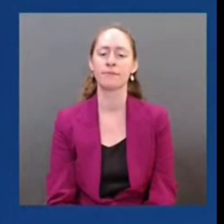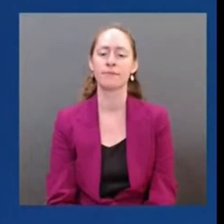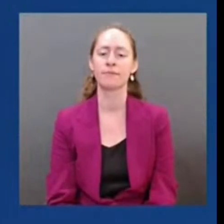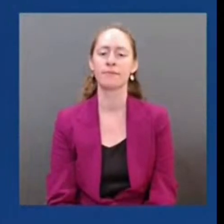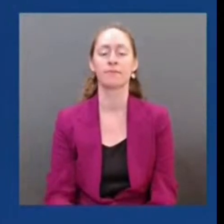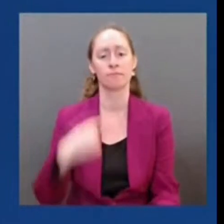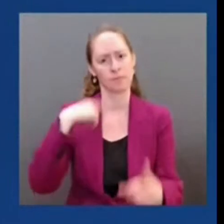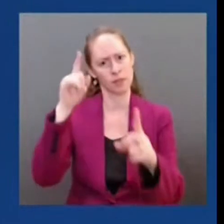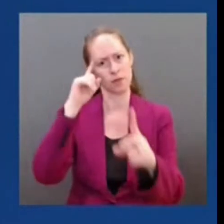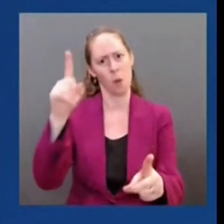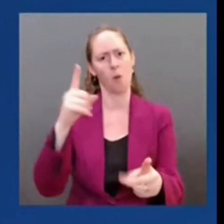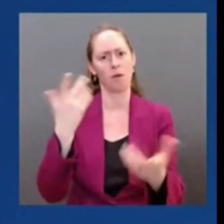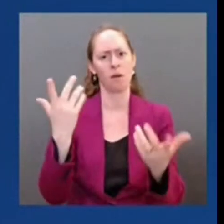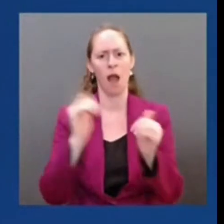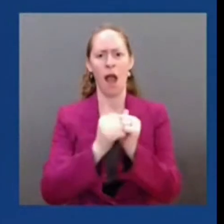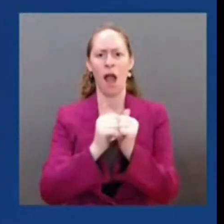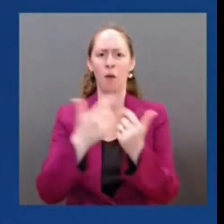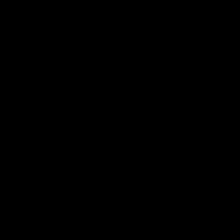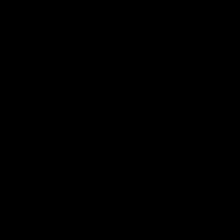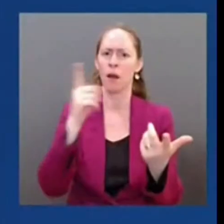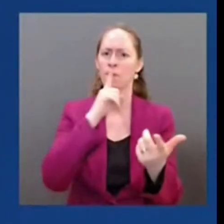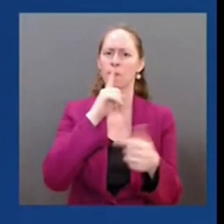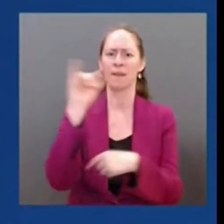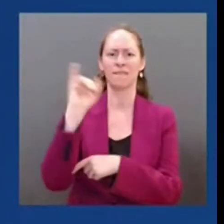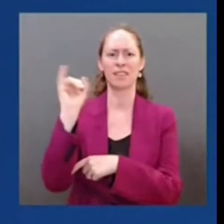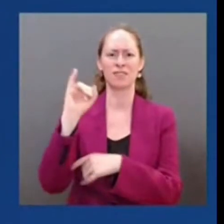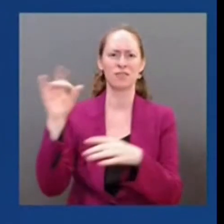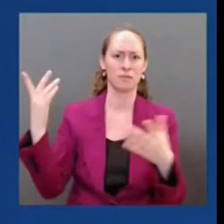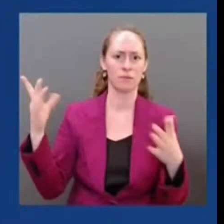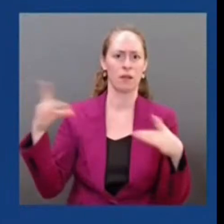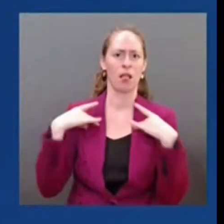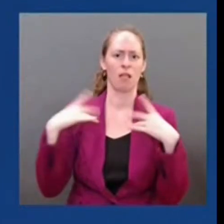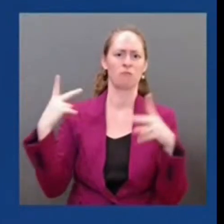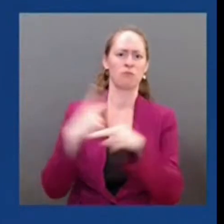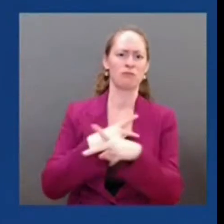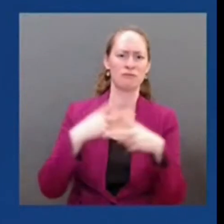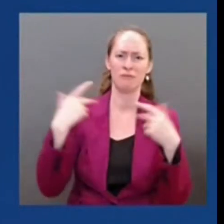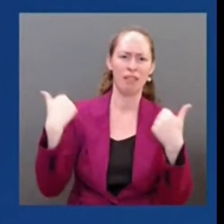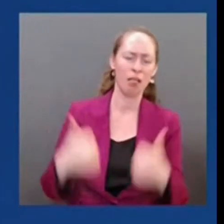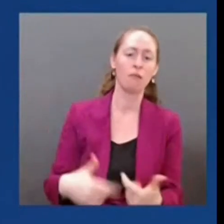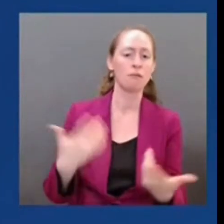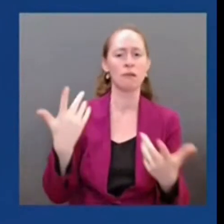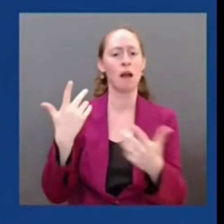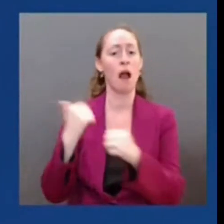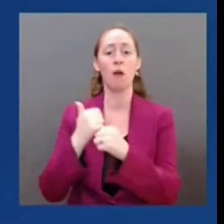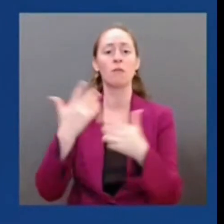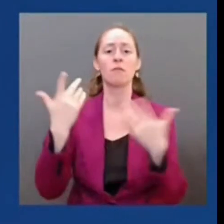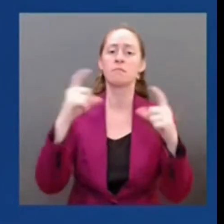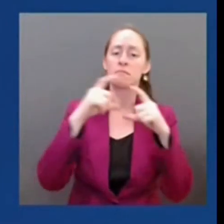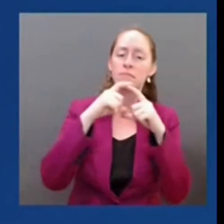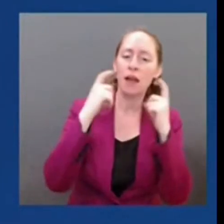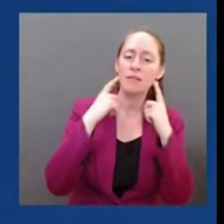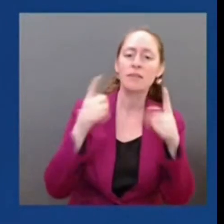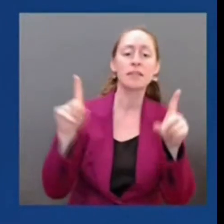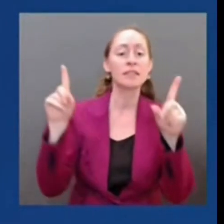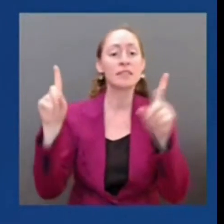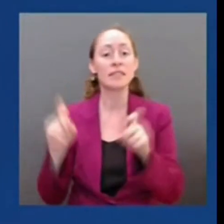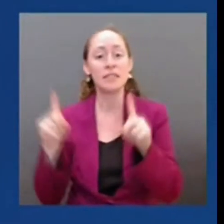TOOLS AND CAPABILITIES THAT WE